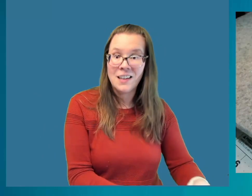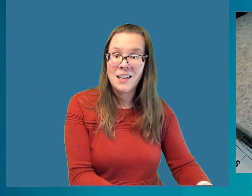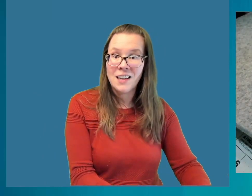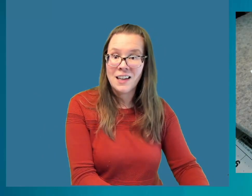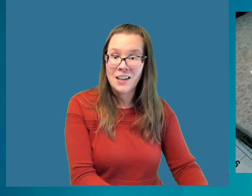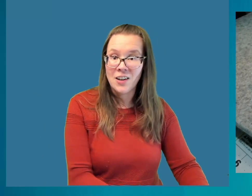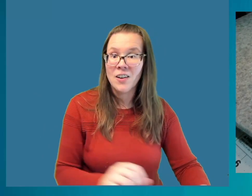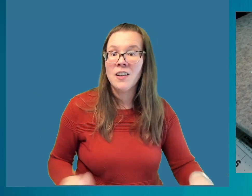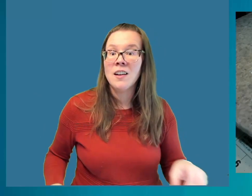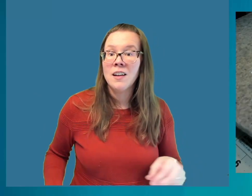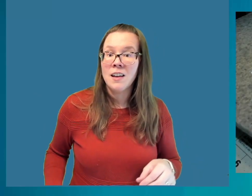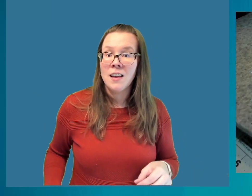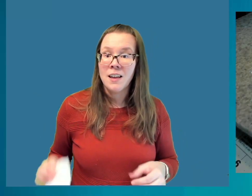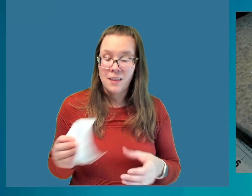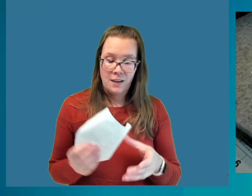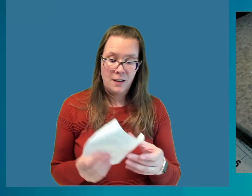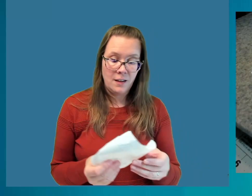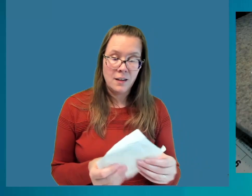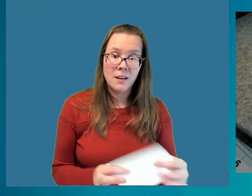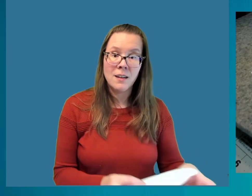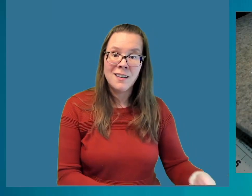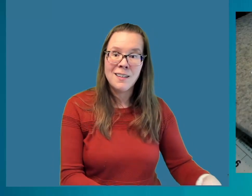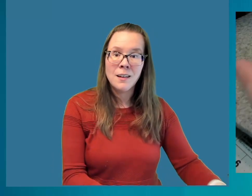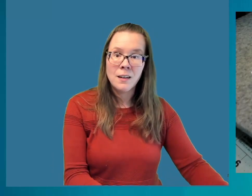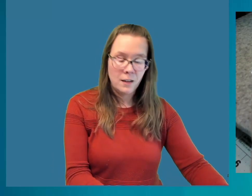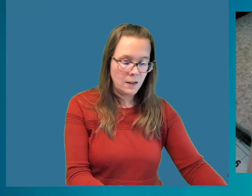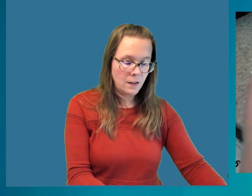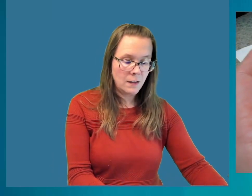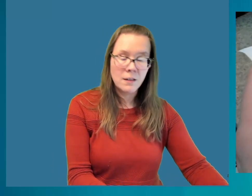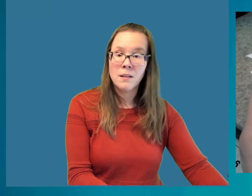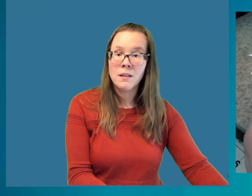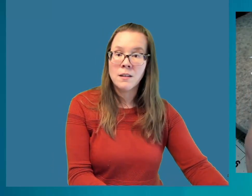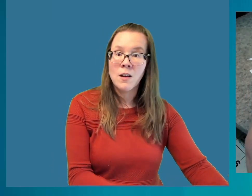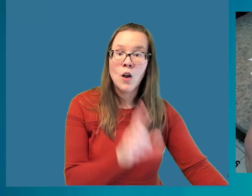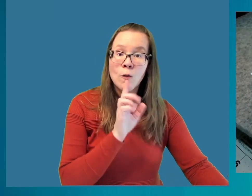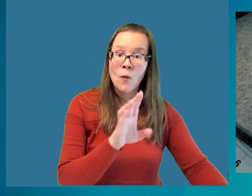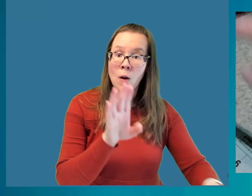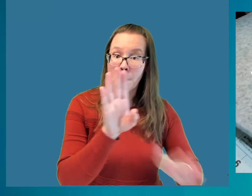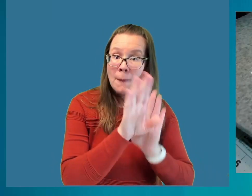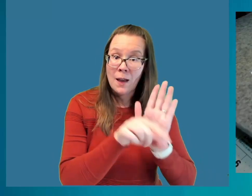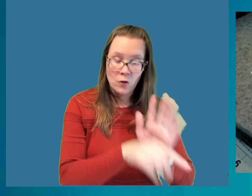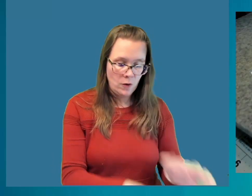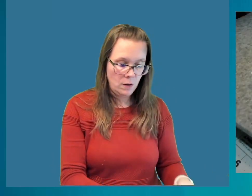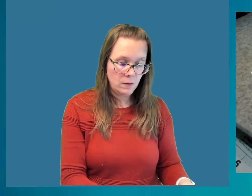that the reverse side will end up looking correctly once you've fused it to fabric.